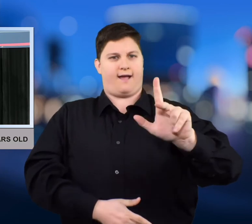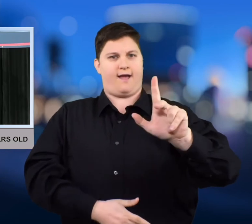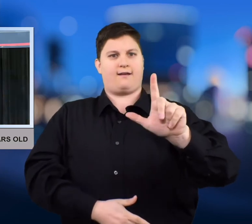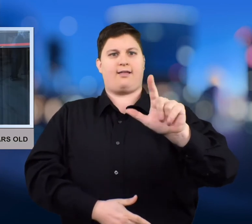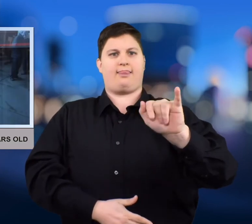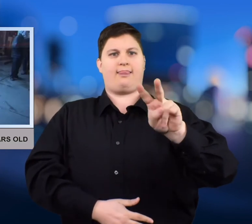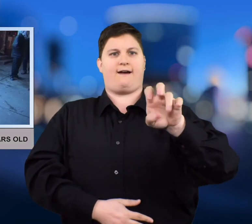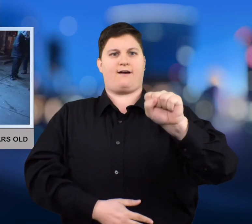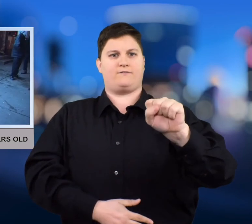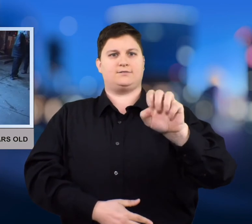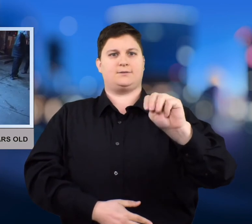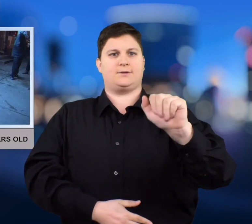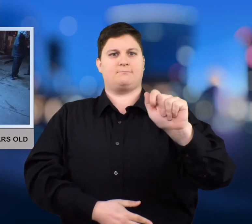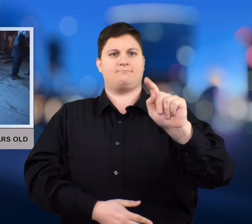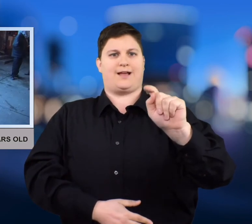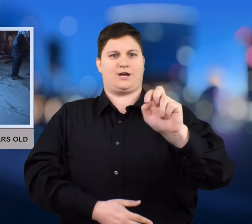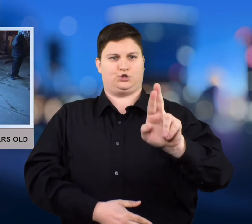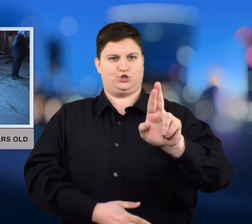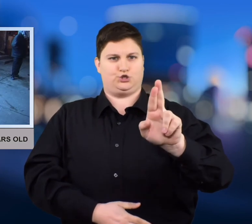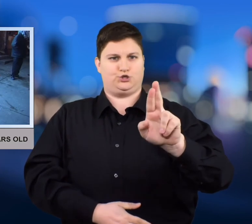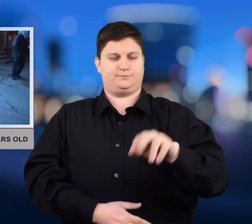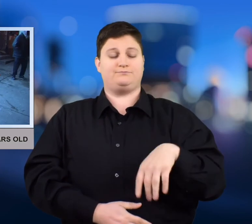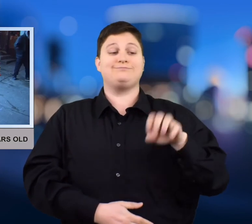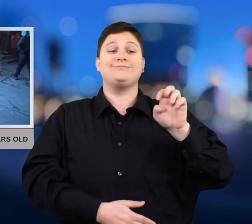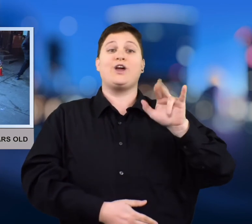sparked the "Black Lives Matter" movement.